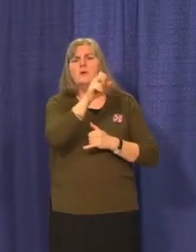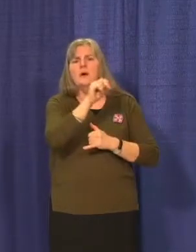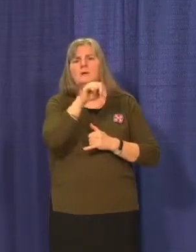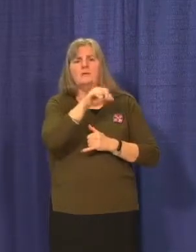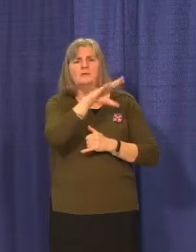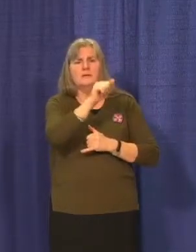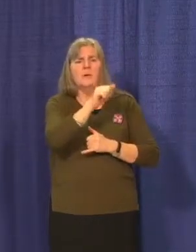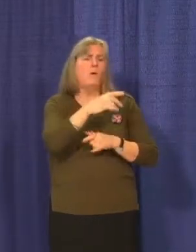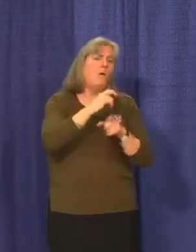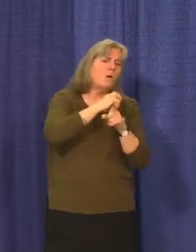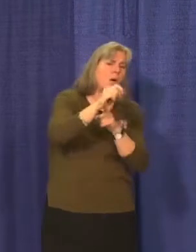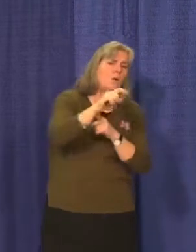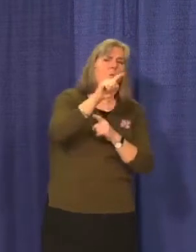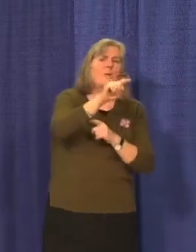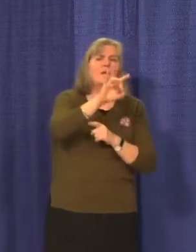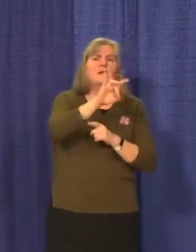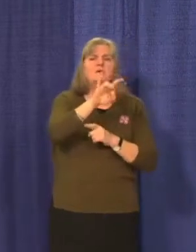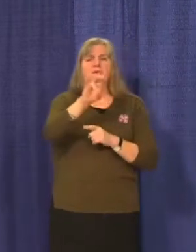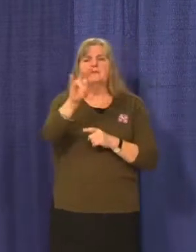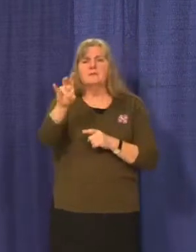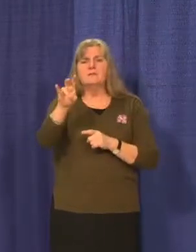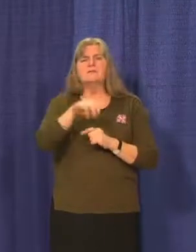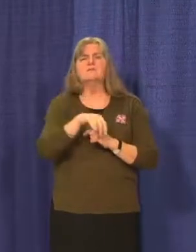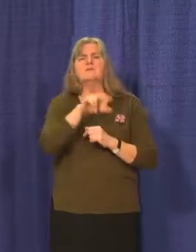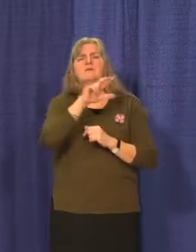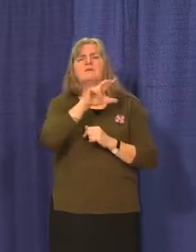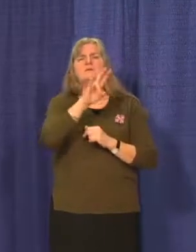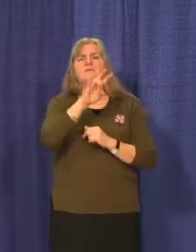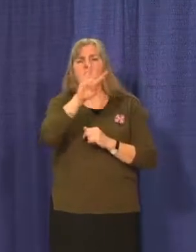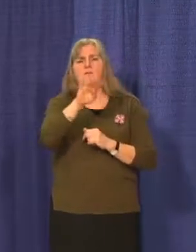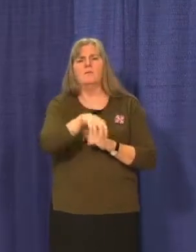Yukon.ca or by calling